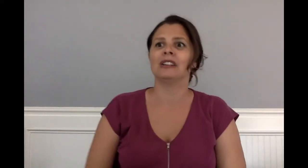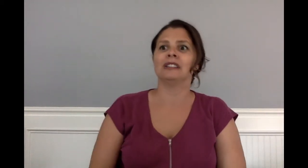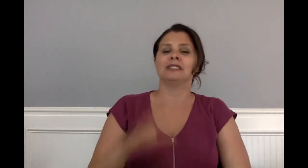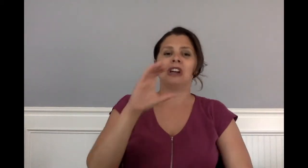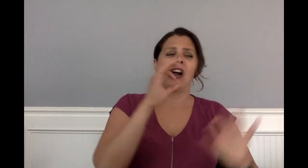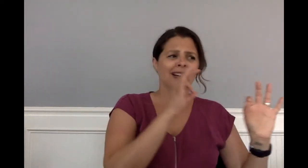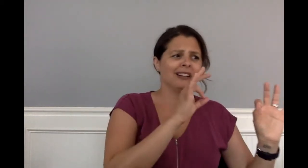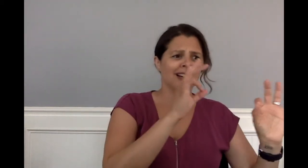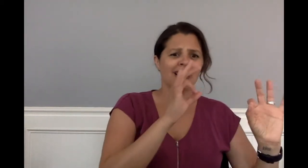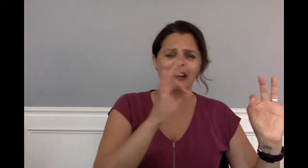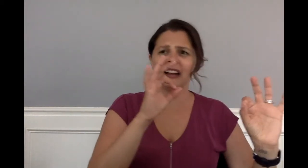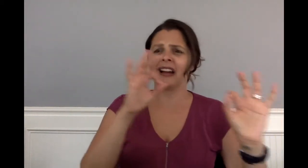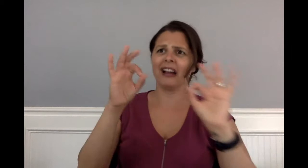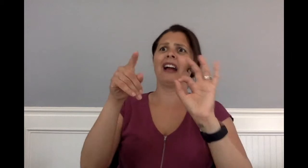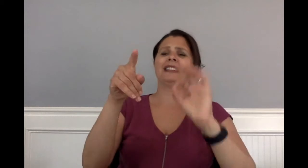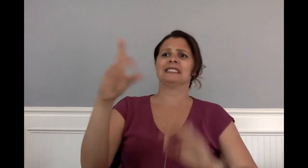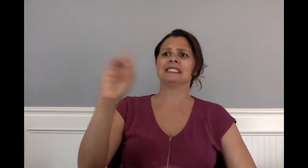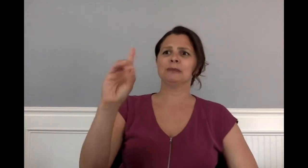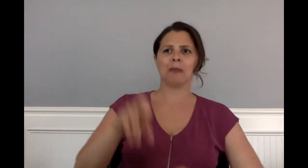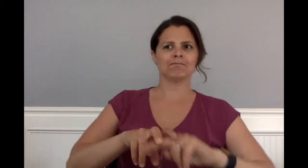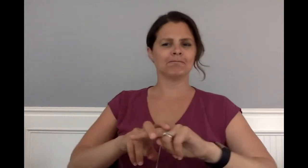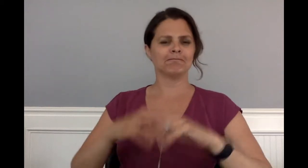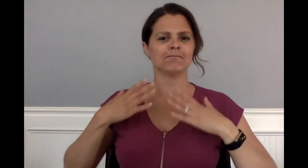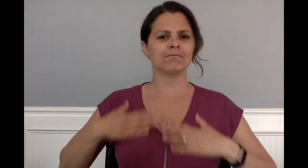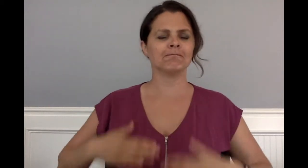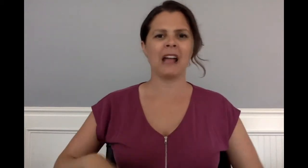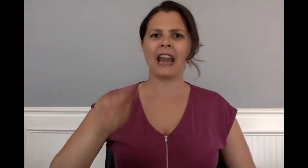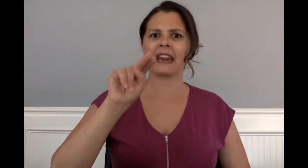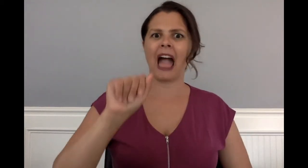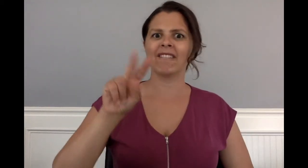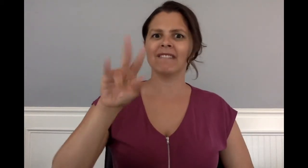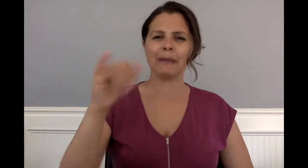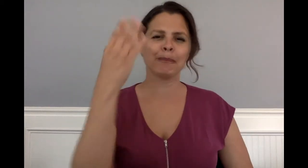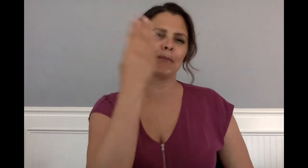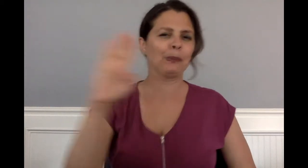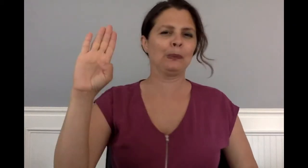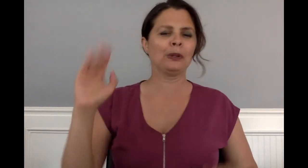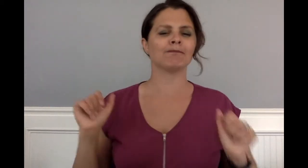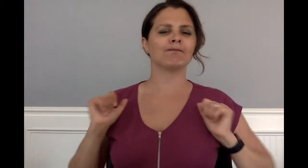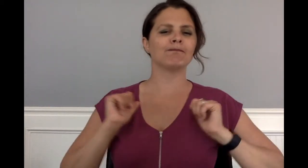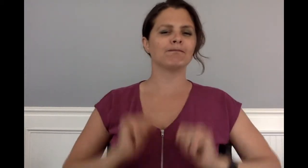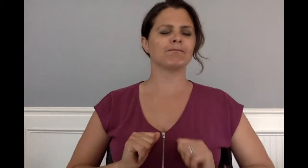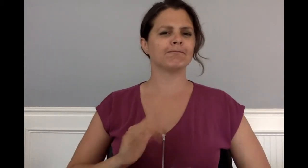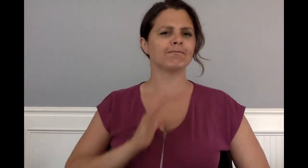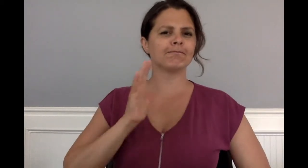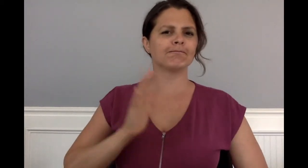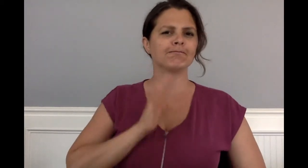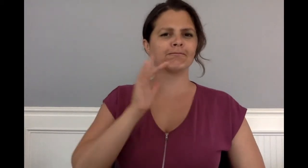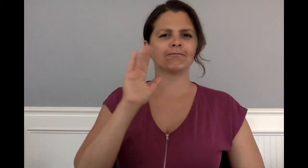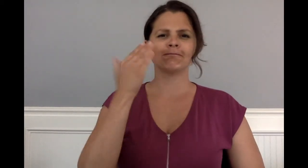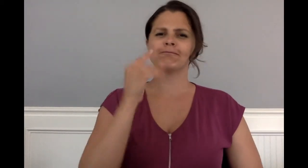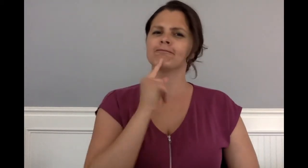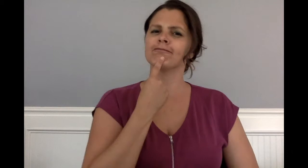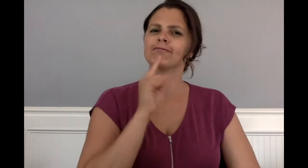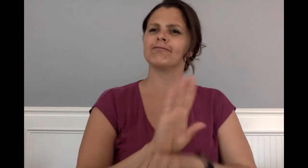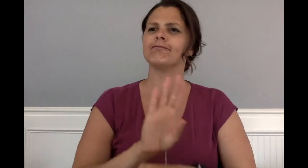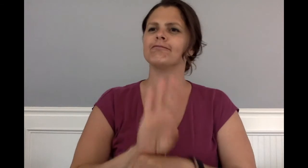Charlie brought his gaze back to Desdemona, who wore a navy blue suit.